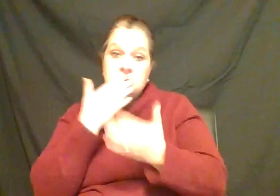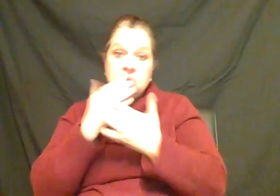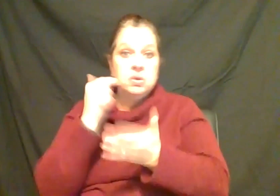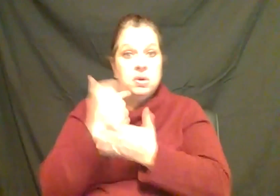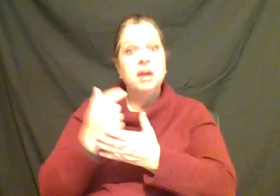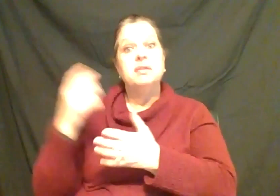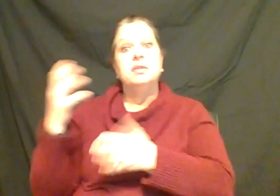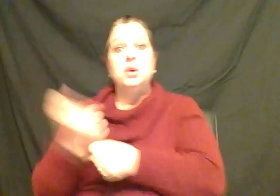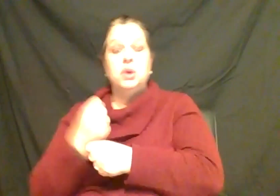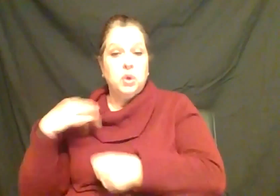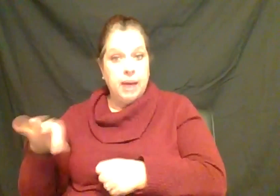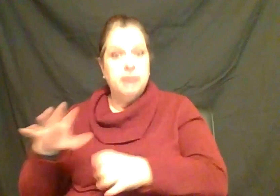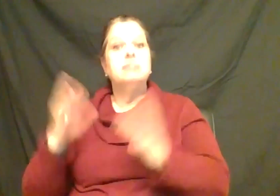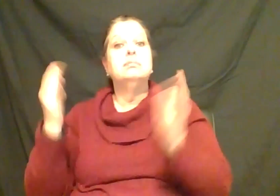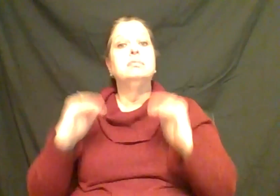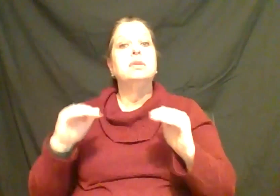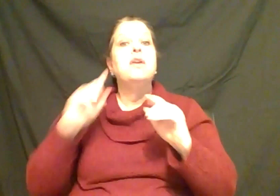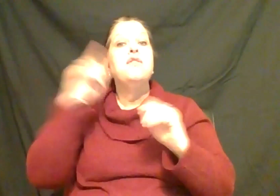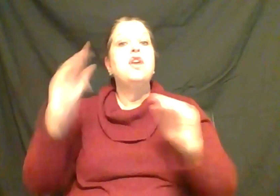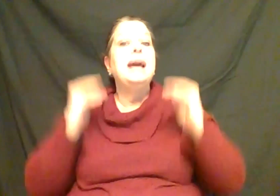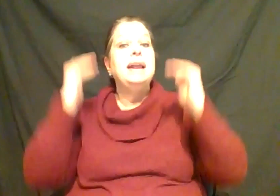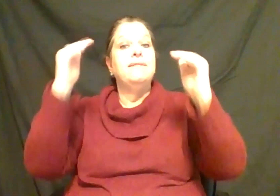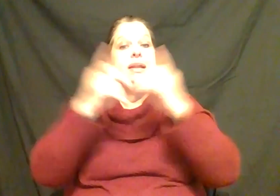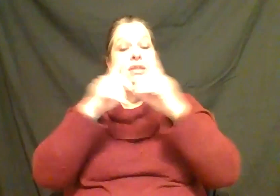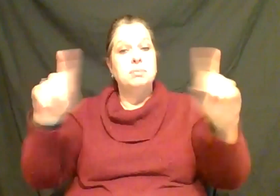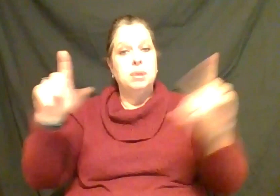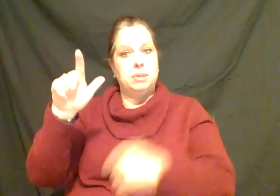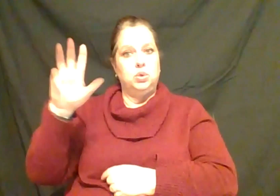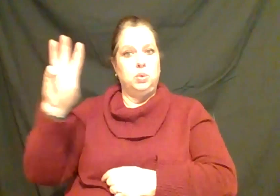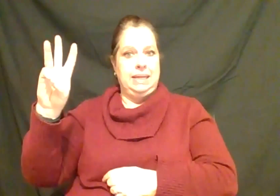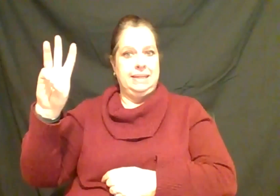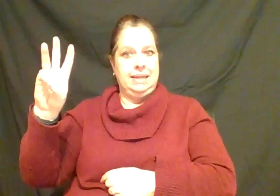26 total credits are needed there's an individual breakdown i know we're running short on time but